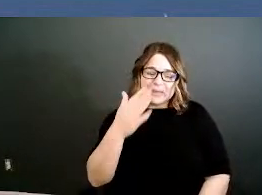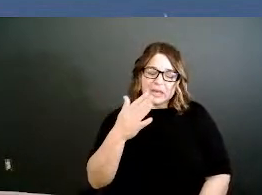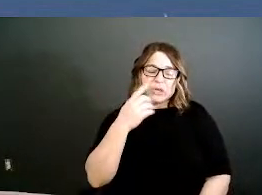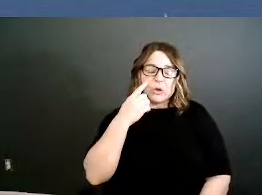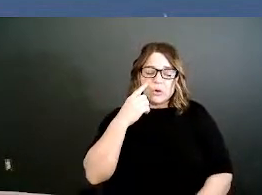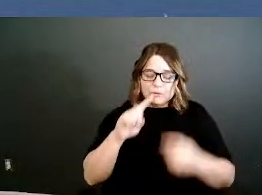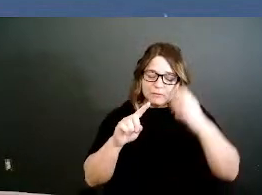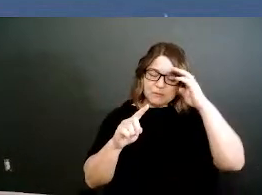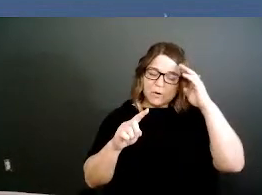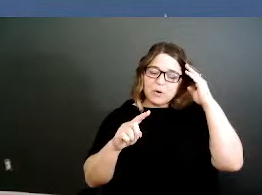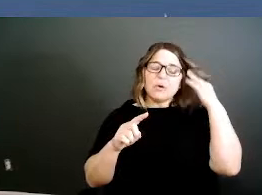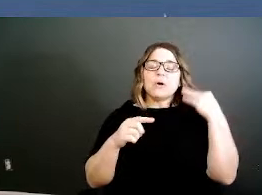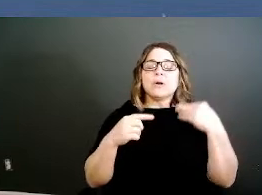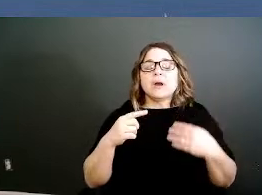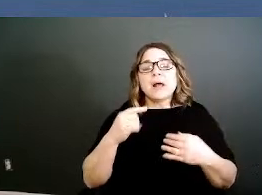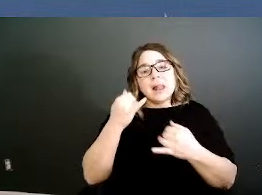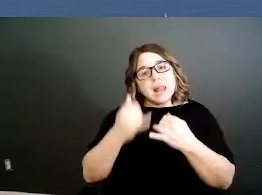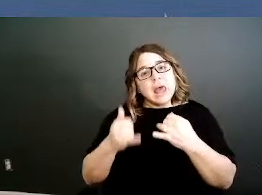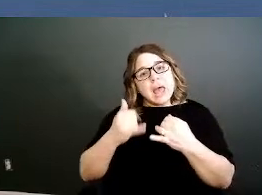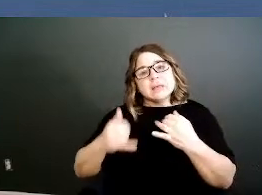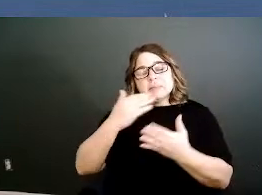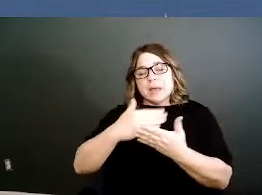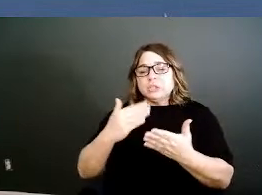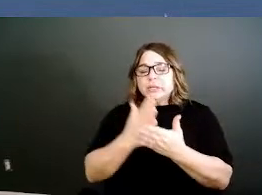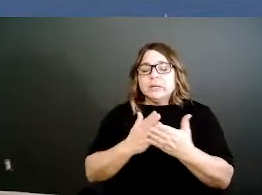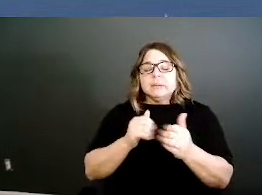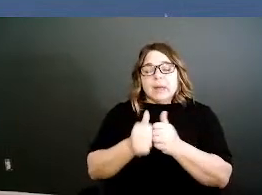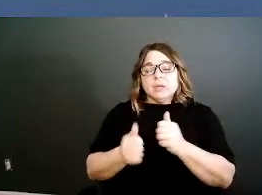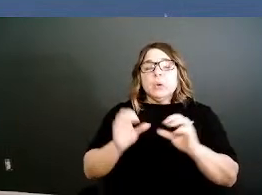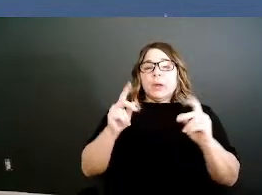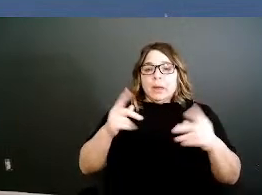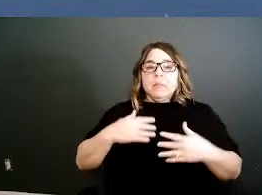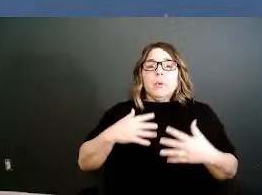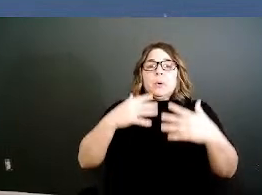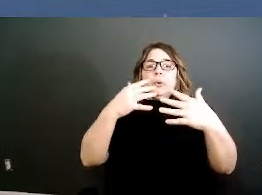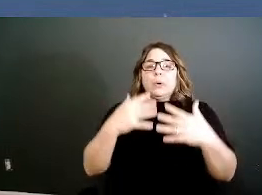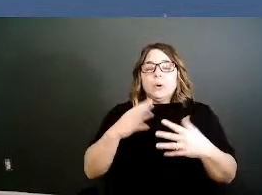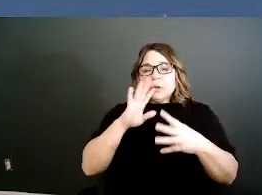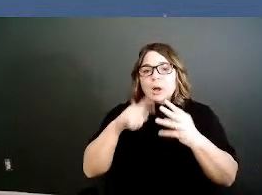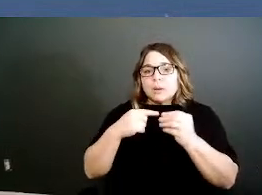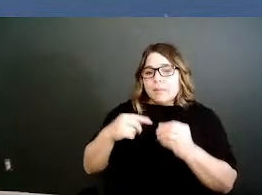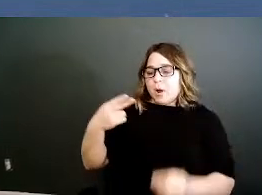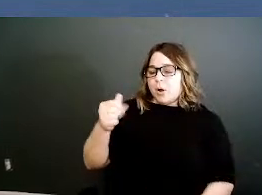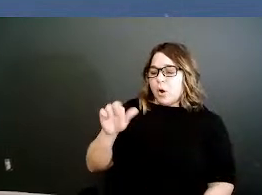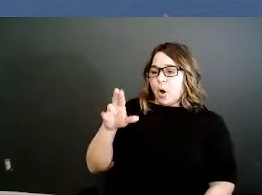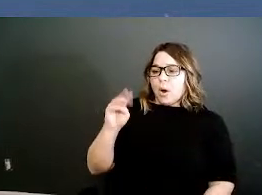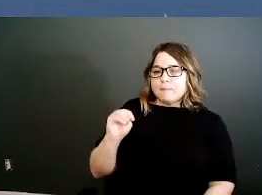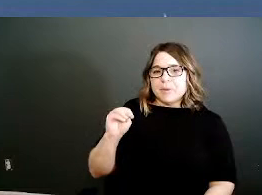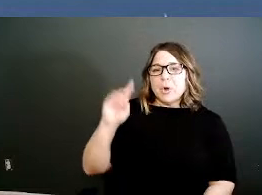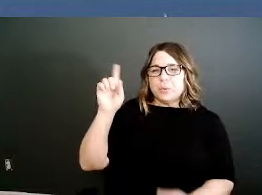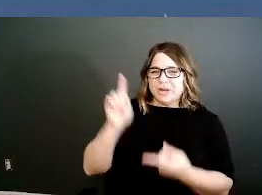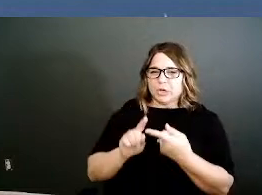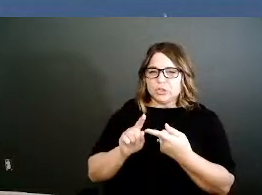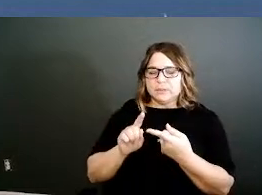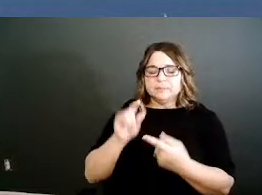SO YESTERDAY ITSELF WALKING MY DOG RUBY AND THERE WAS A PILE OF NEEDLES ON MY SIDEWALK. SOMEONE HAD CLEARLY HAD A PLASTIC BOTTLE THAT THEY WERE